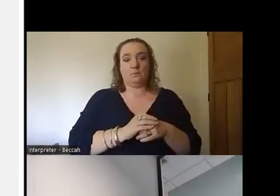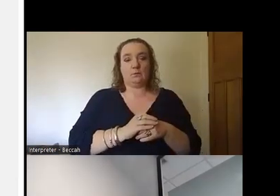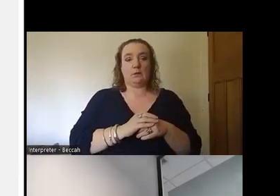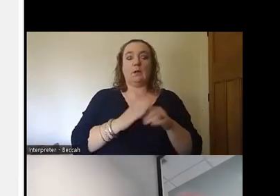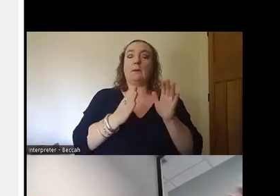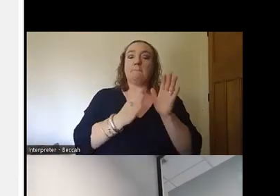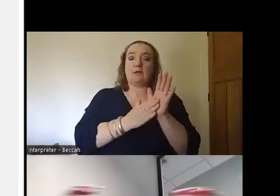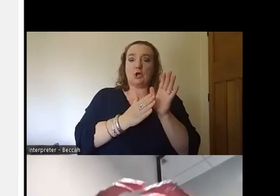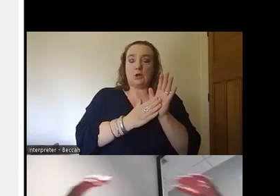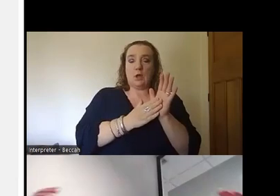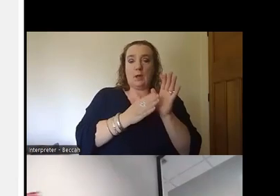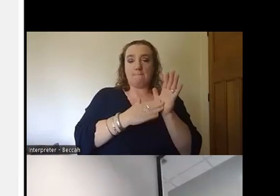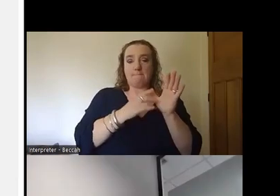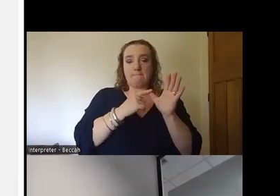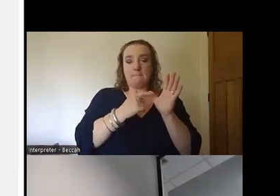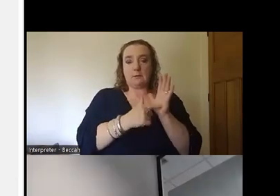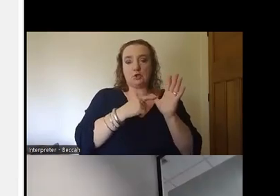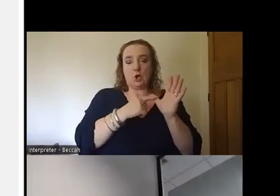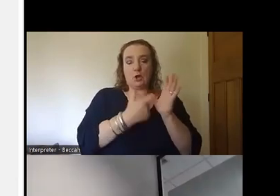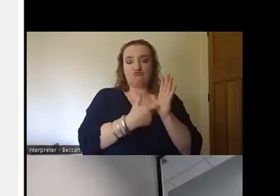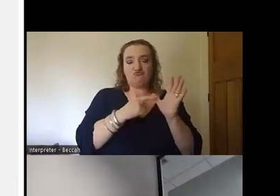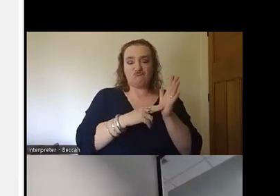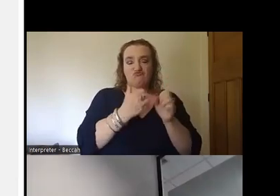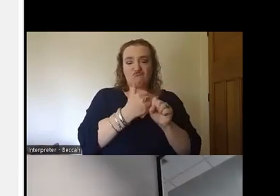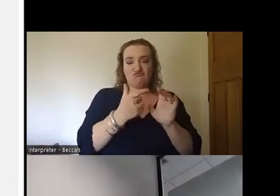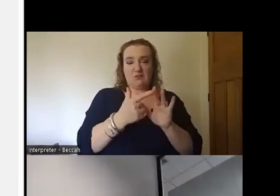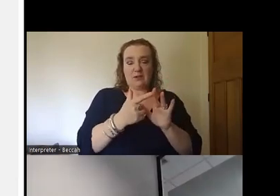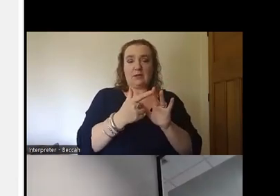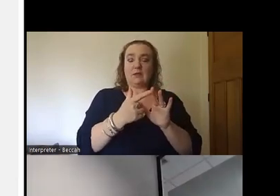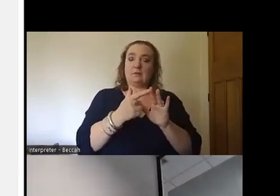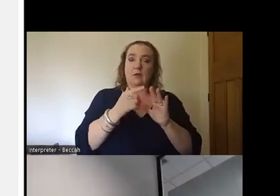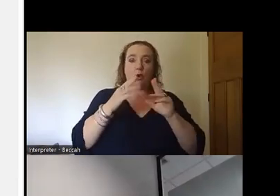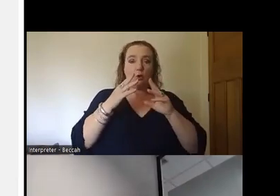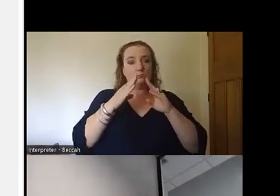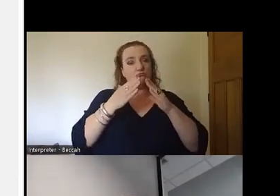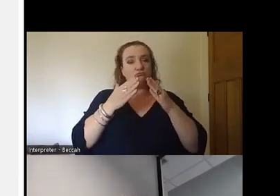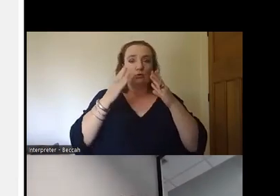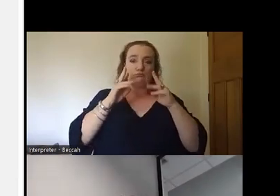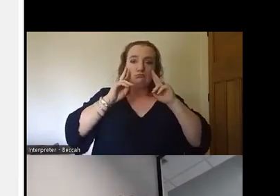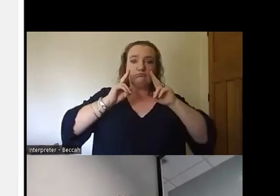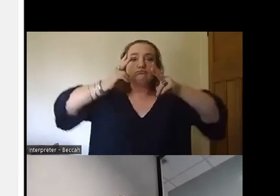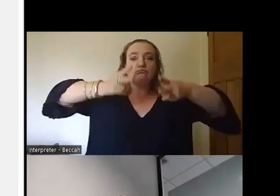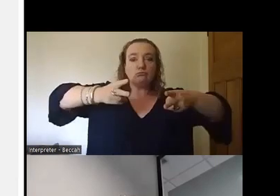starting with the overarching kaupapa, which really calls out the intention of this,